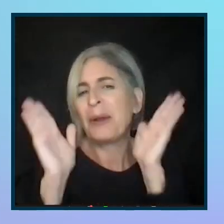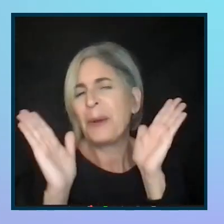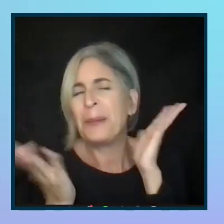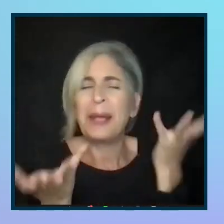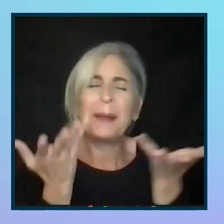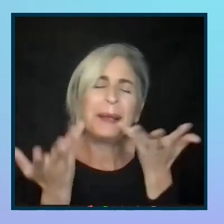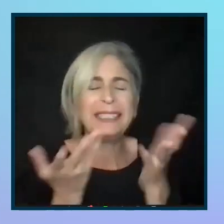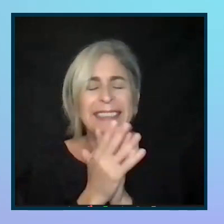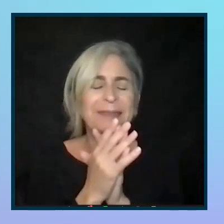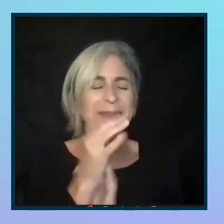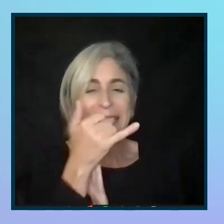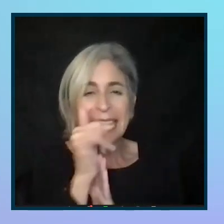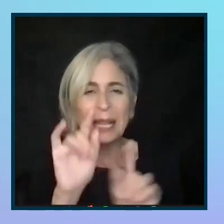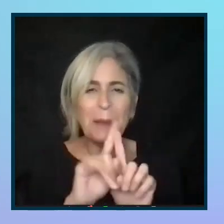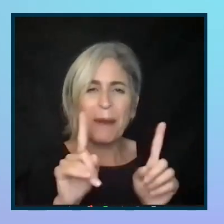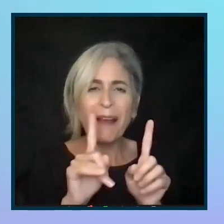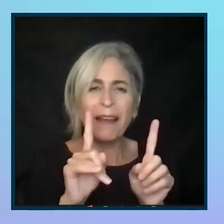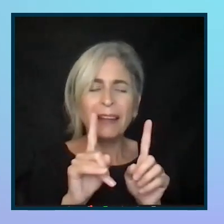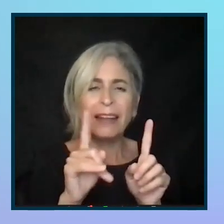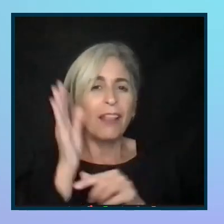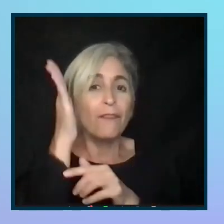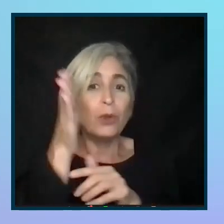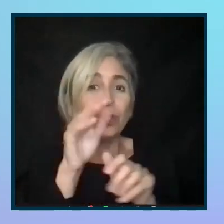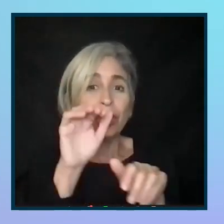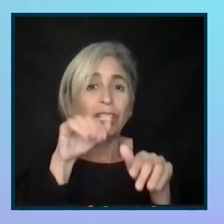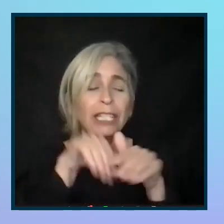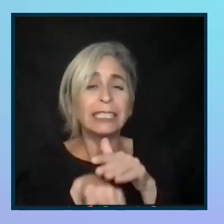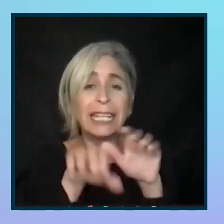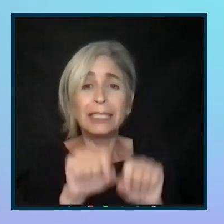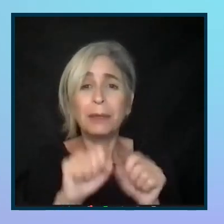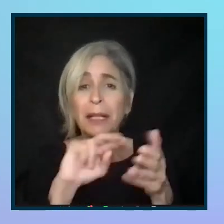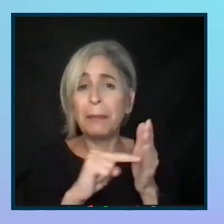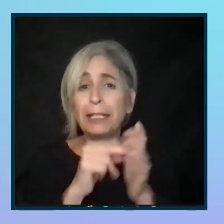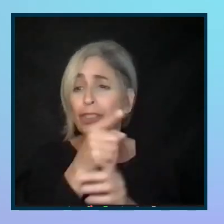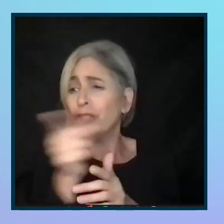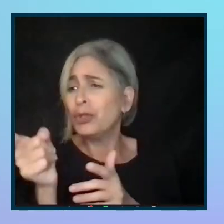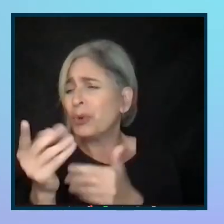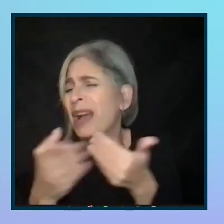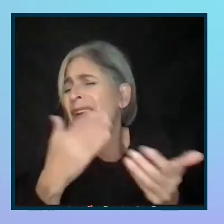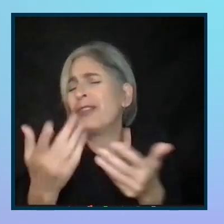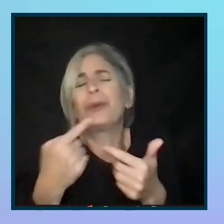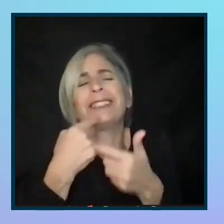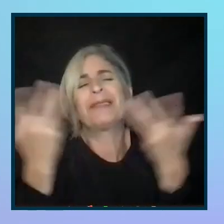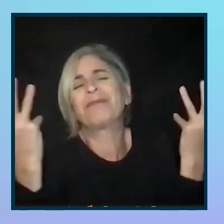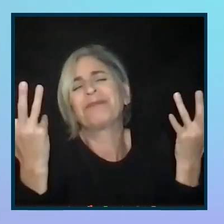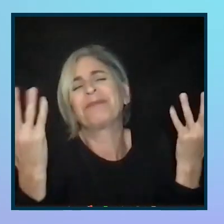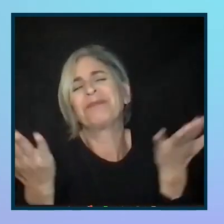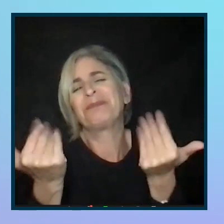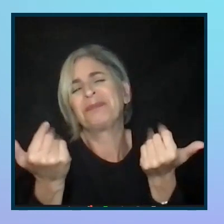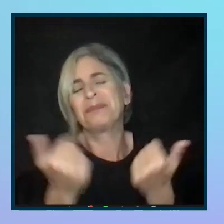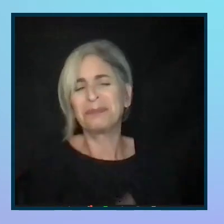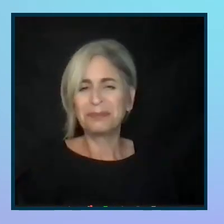but what does the future for accessibility mean to you? Or whatever, however you wanna take that.